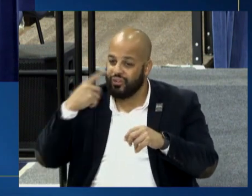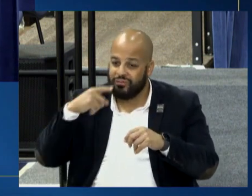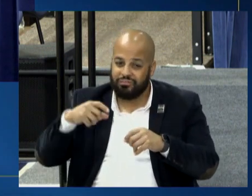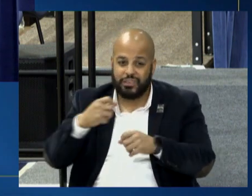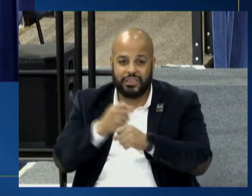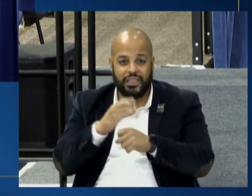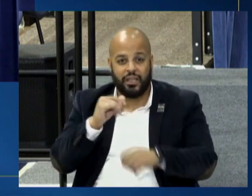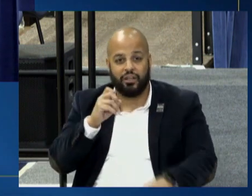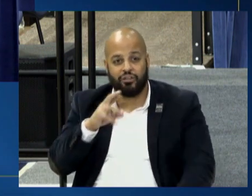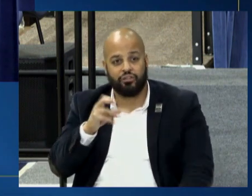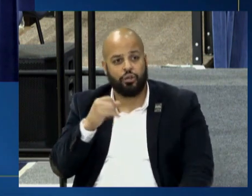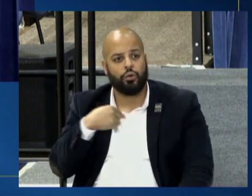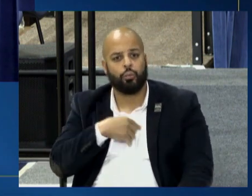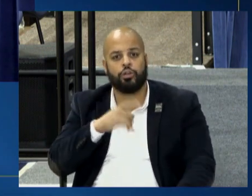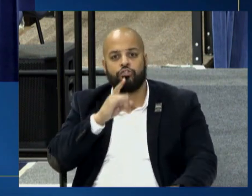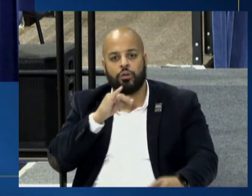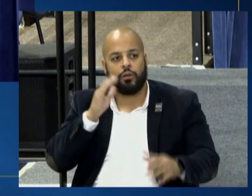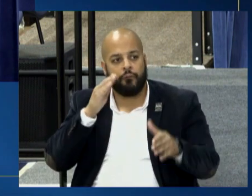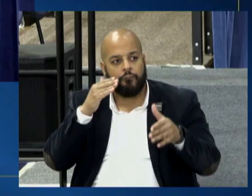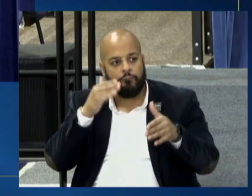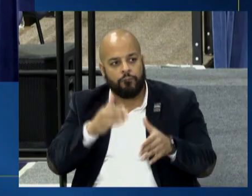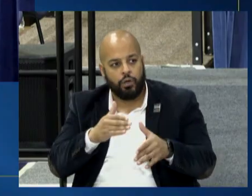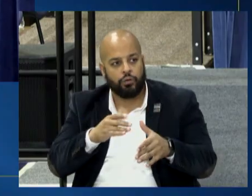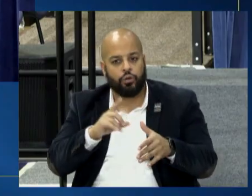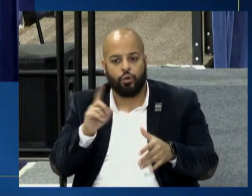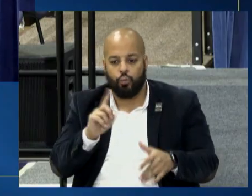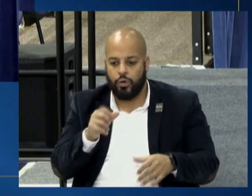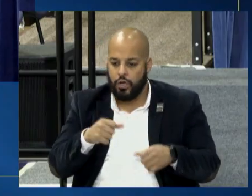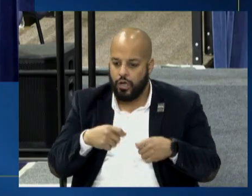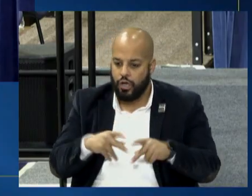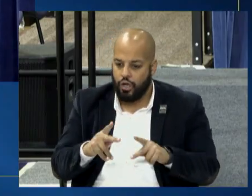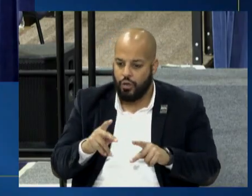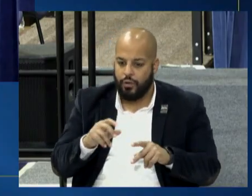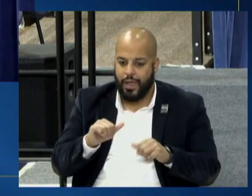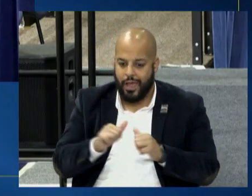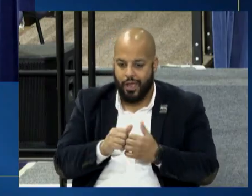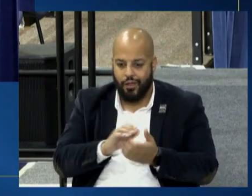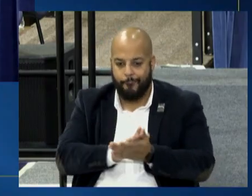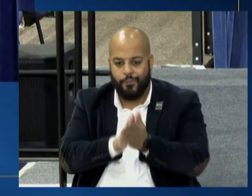we're really focused on where's the opportunity to innovate in proactive health and in that